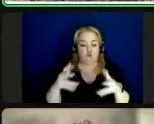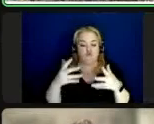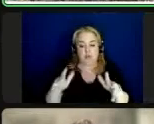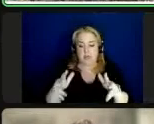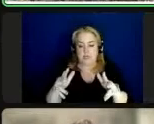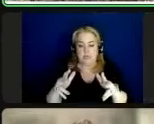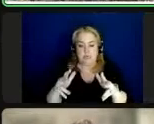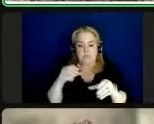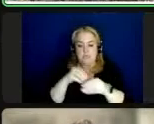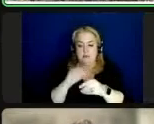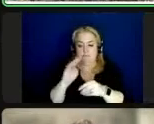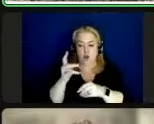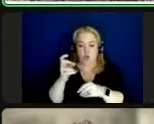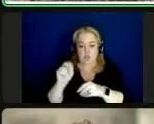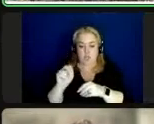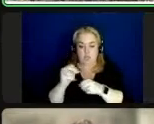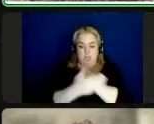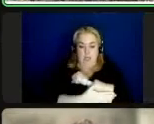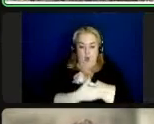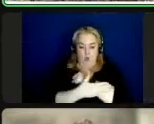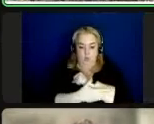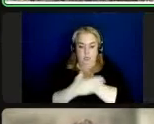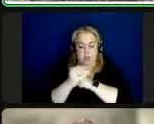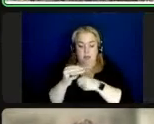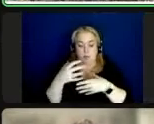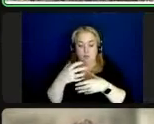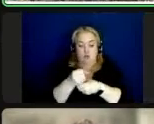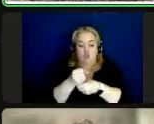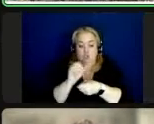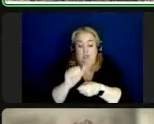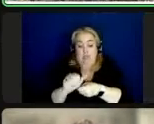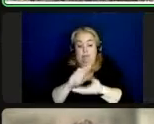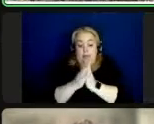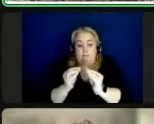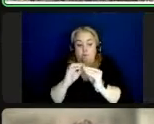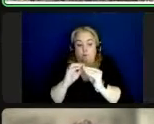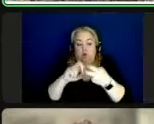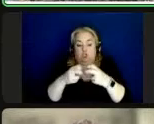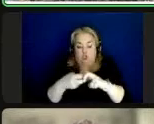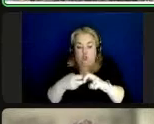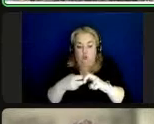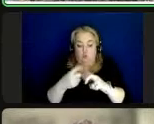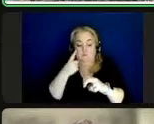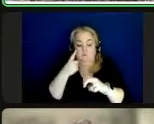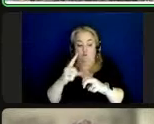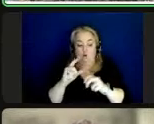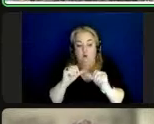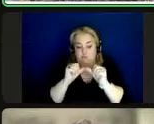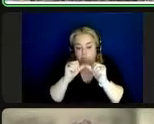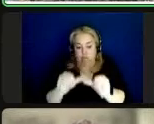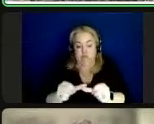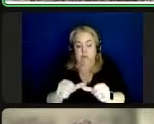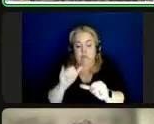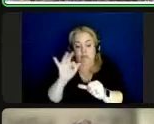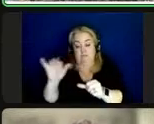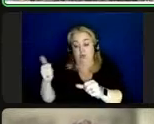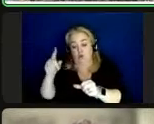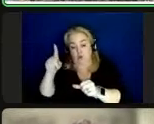COMPRESSED TO STAY WITHIN THE LIMIT. FOR SALEM IT'S ALREADY SORTED